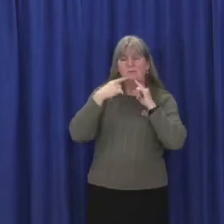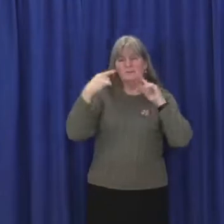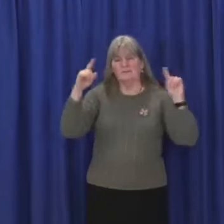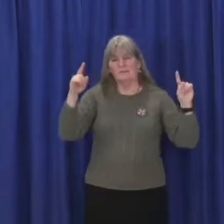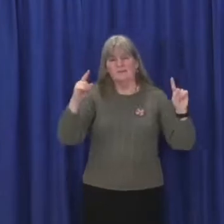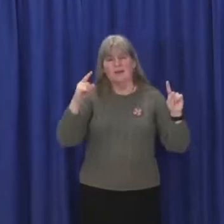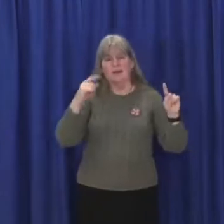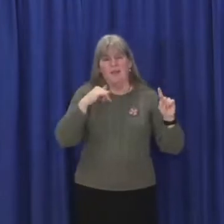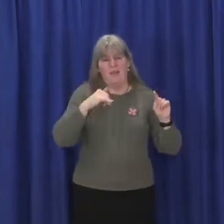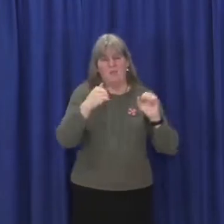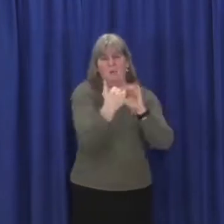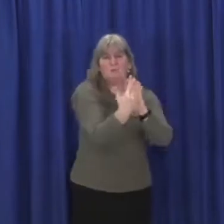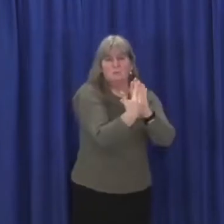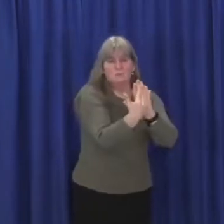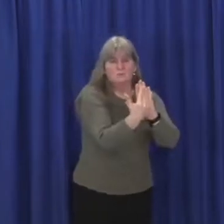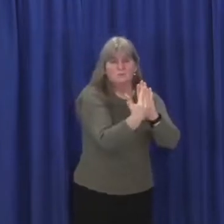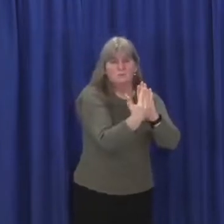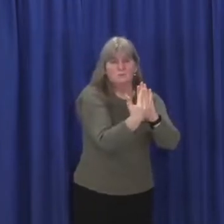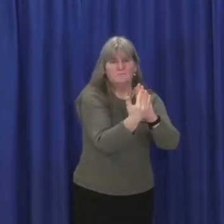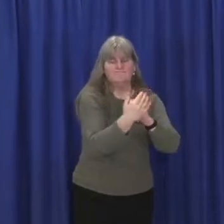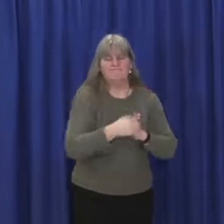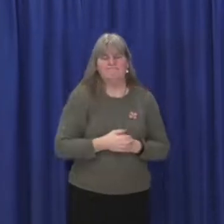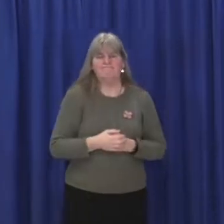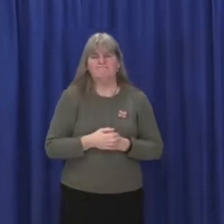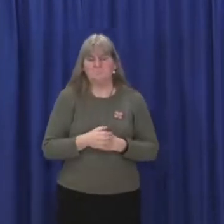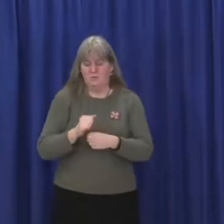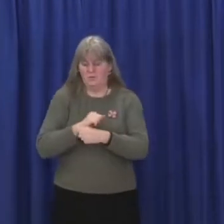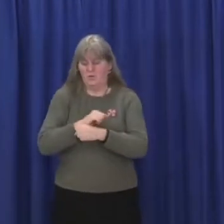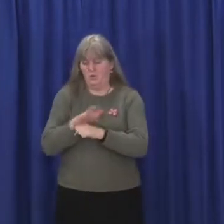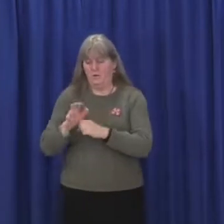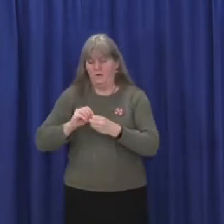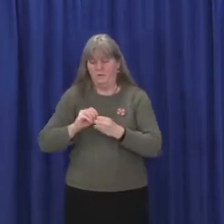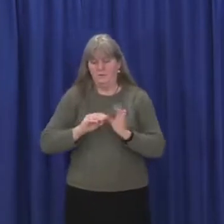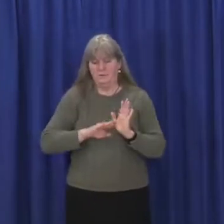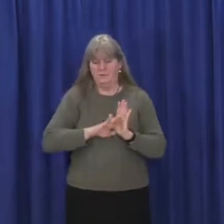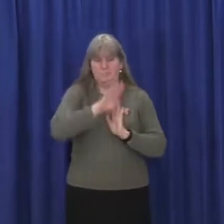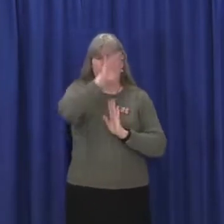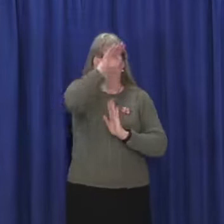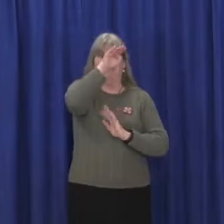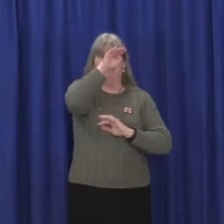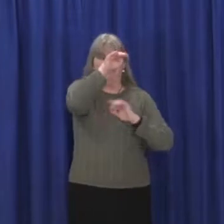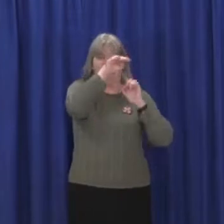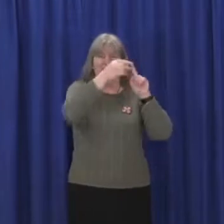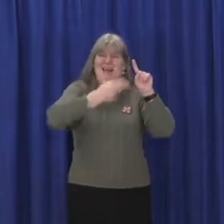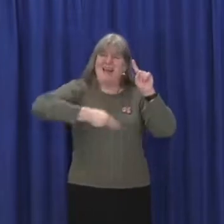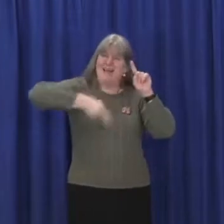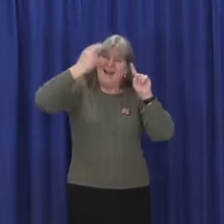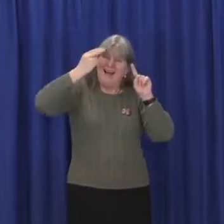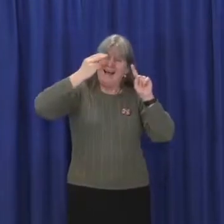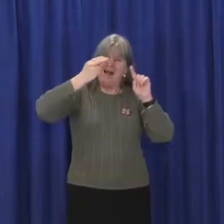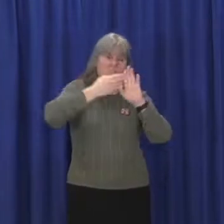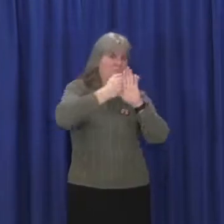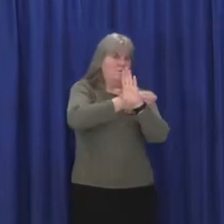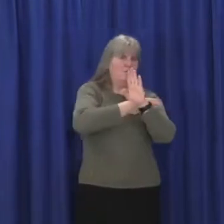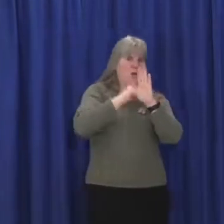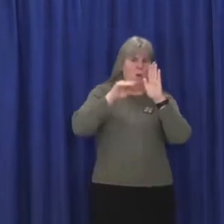As we are now in the largest wave of the pandemic Yukon has ever seen, we have added extra layers of protection including